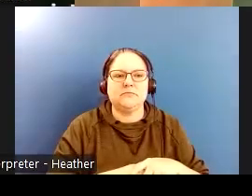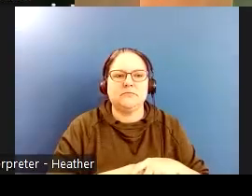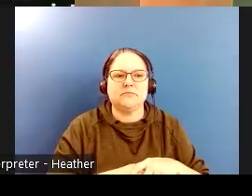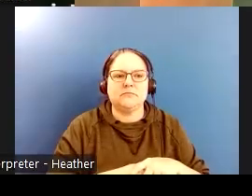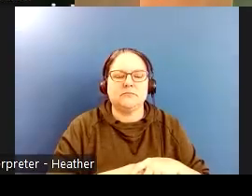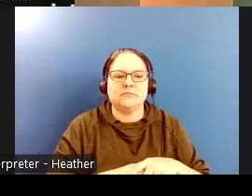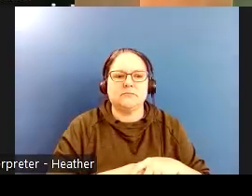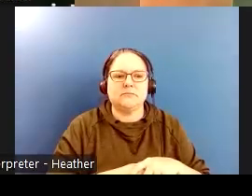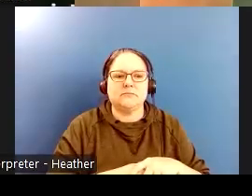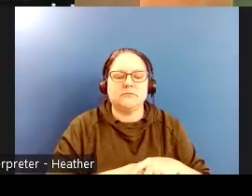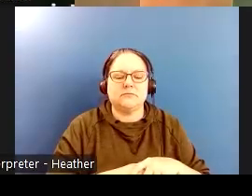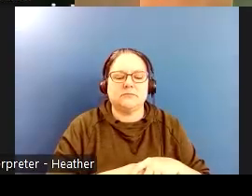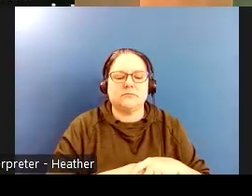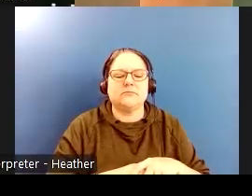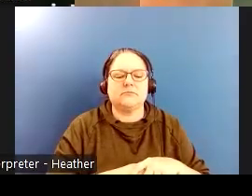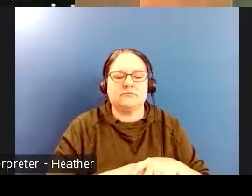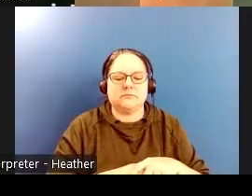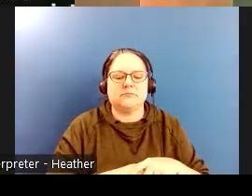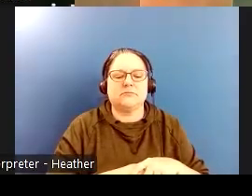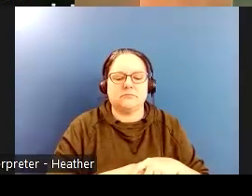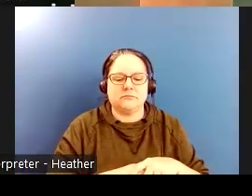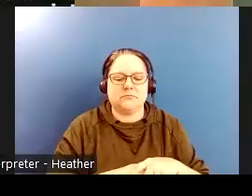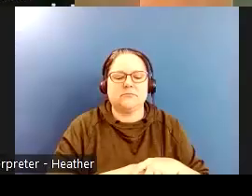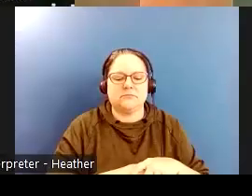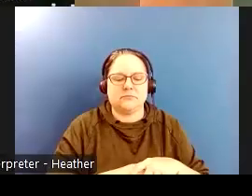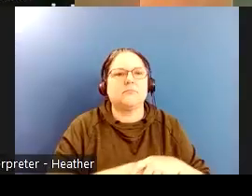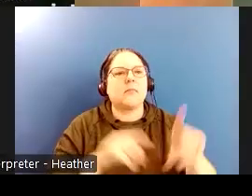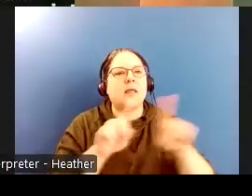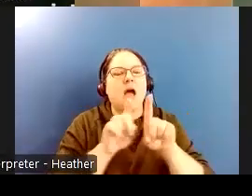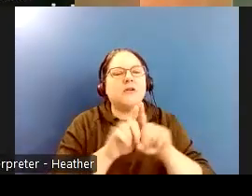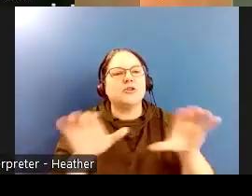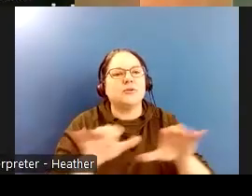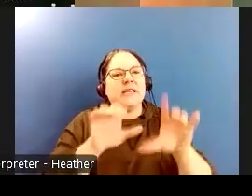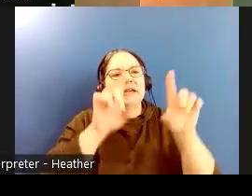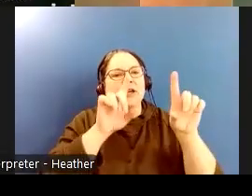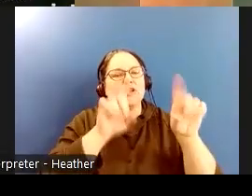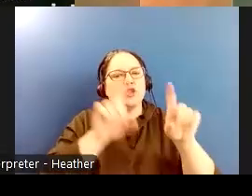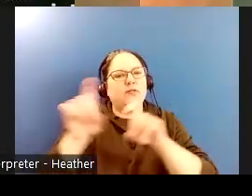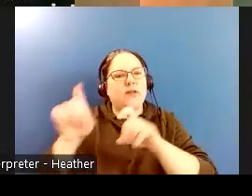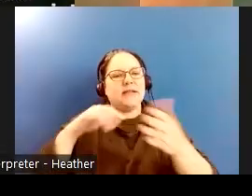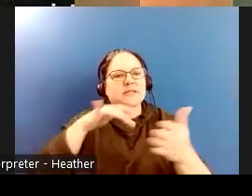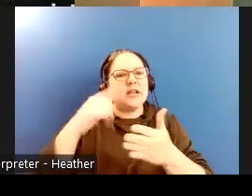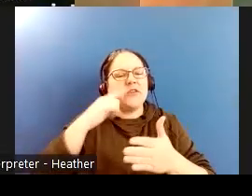We validated a a survey study that's called the sickness behavior inventory. And essentially